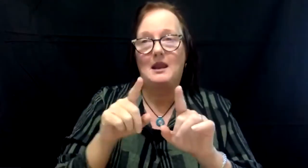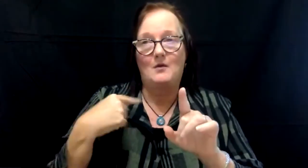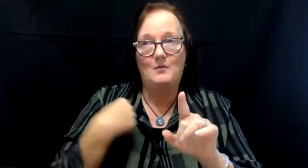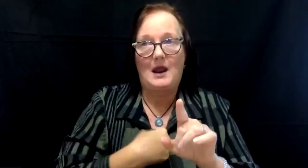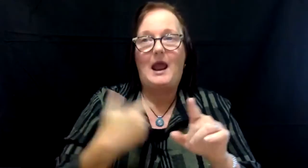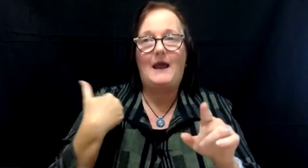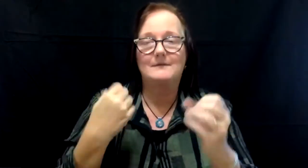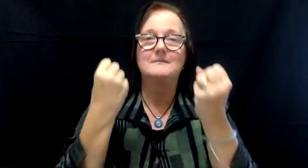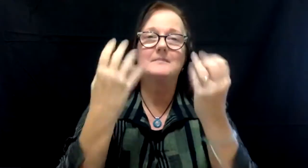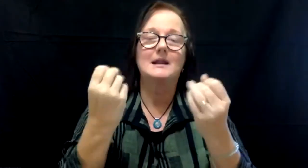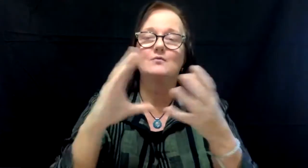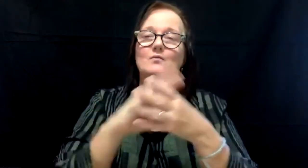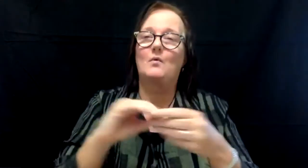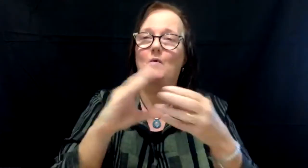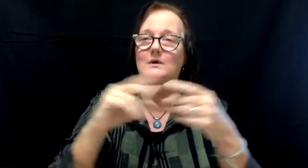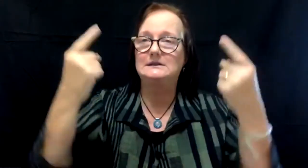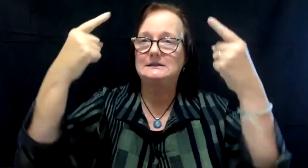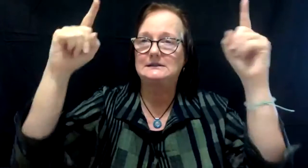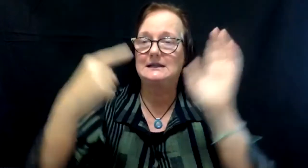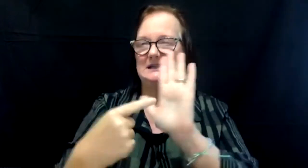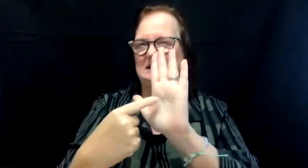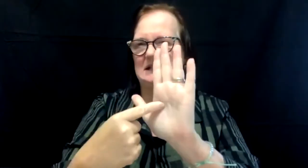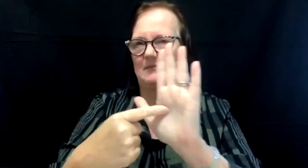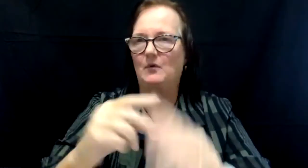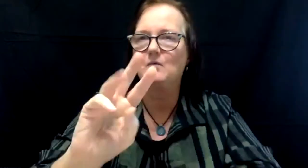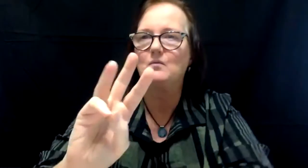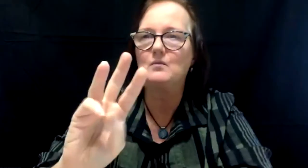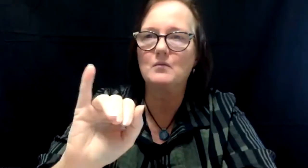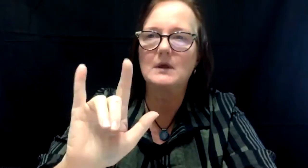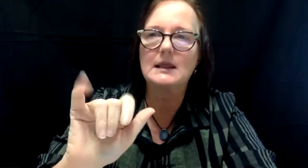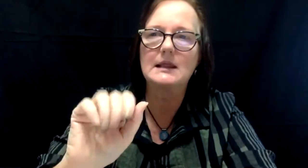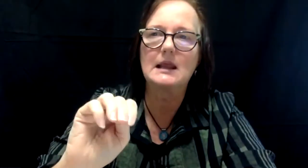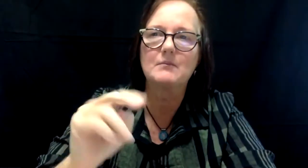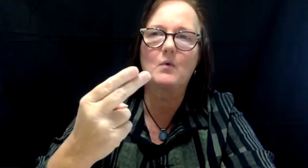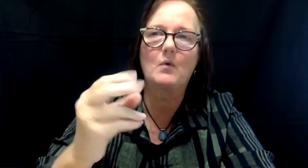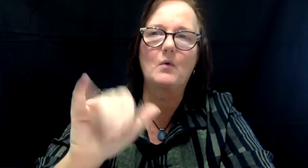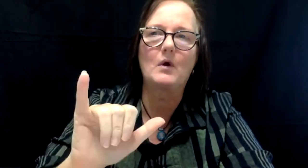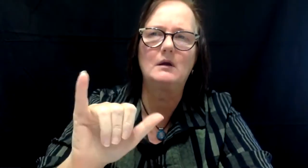And we also have many success stories like for example, William Hoy.